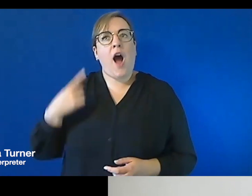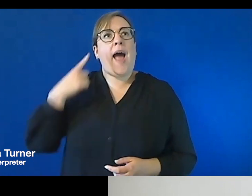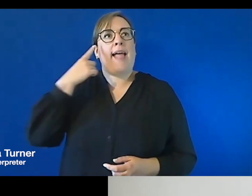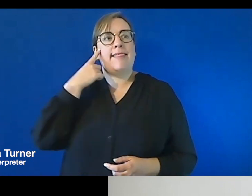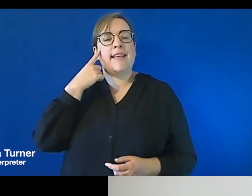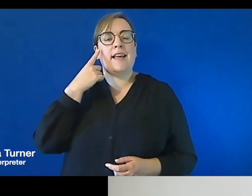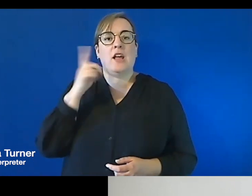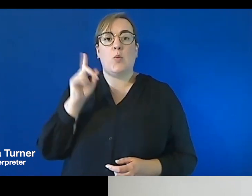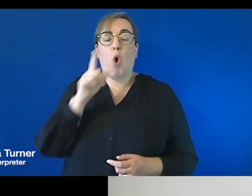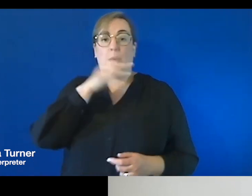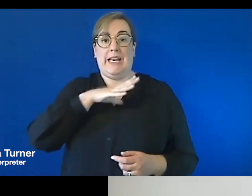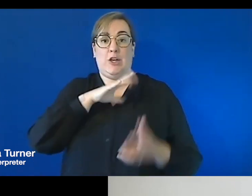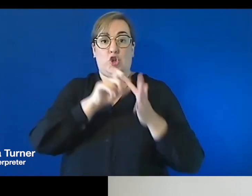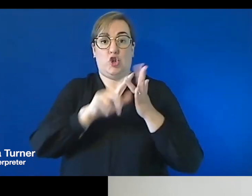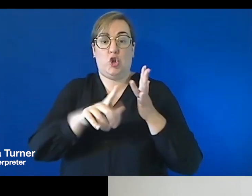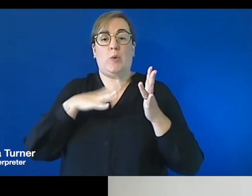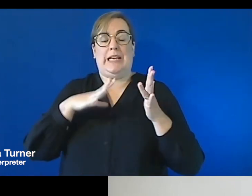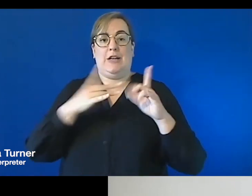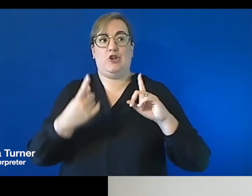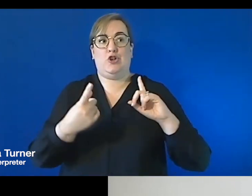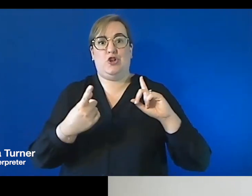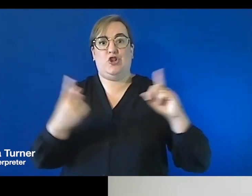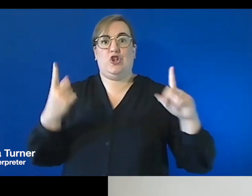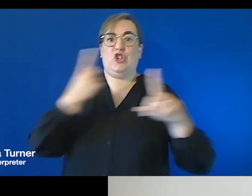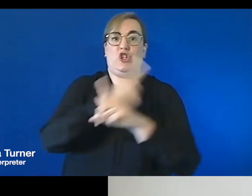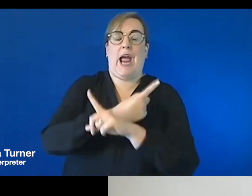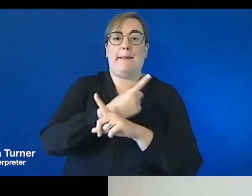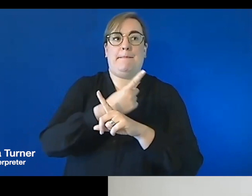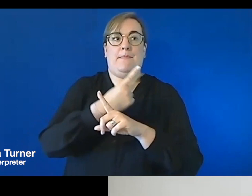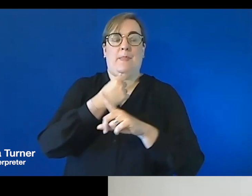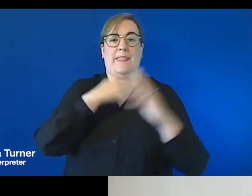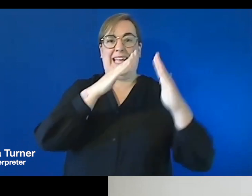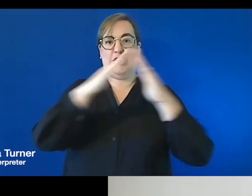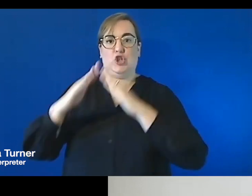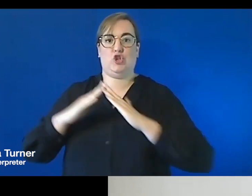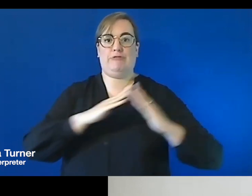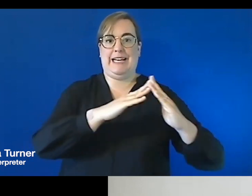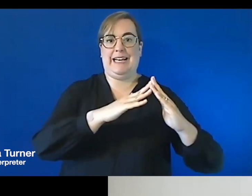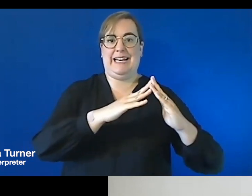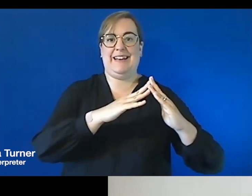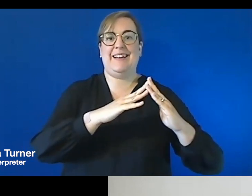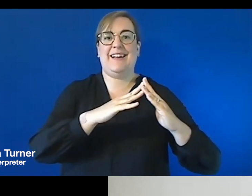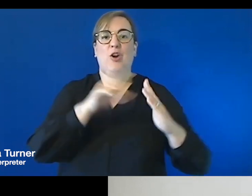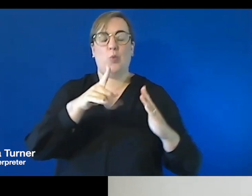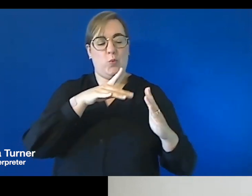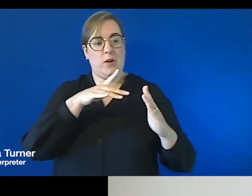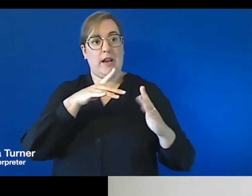whole reshaping of industry and venture capital. I believe until we try to just include women in